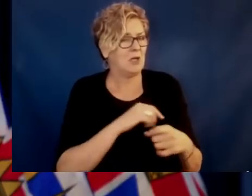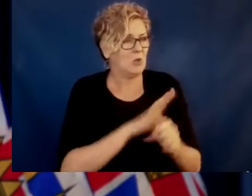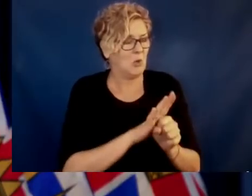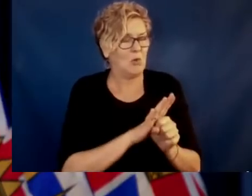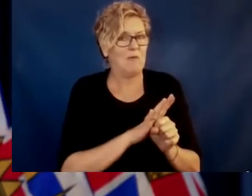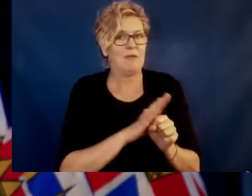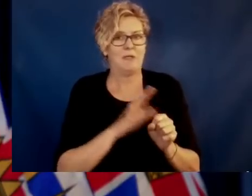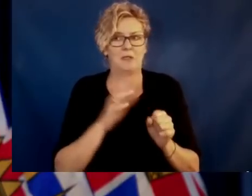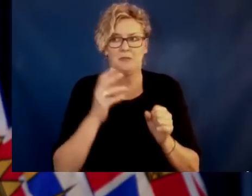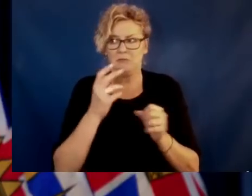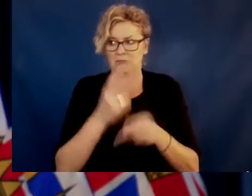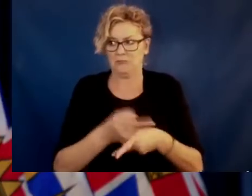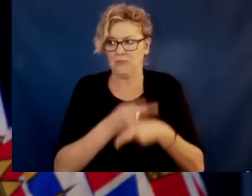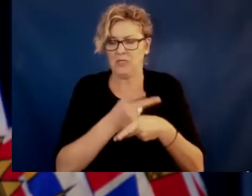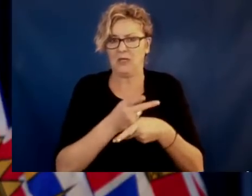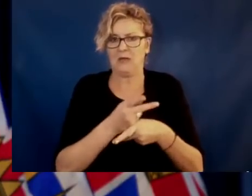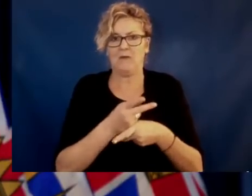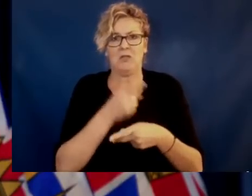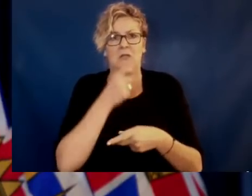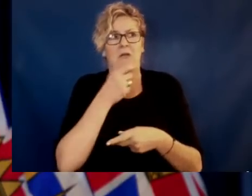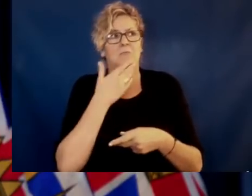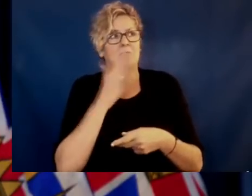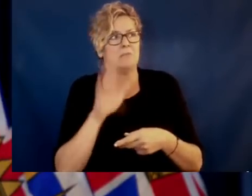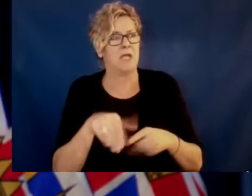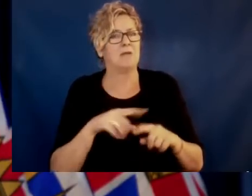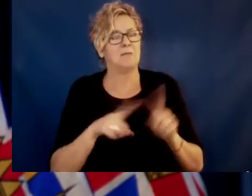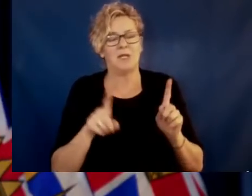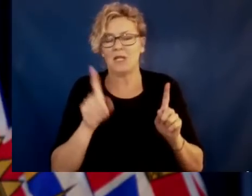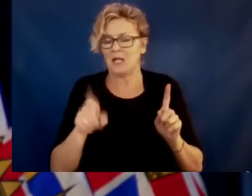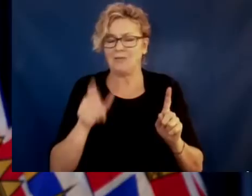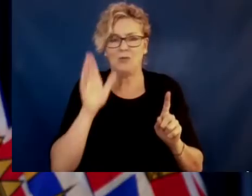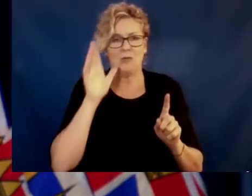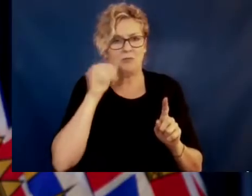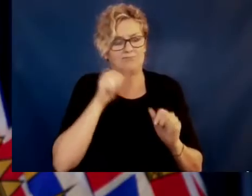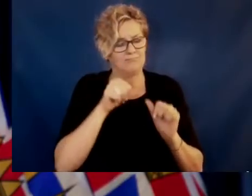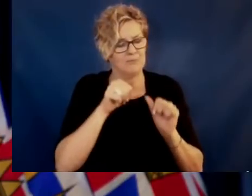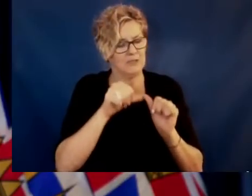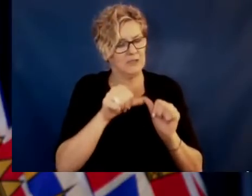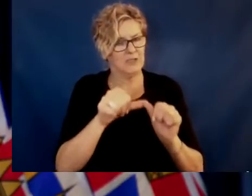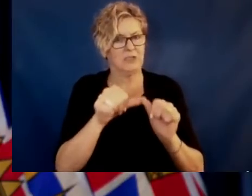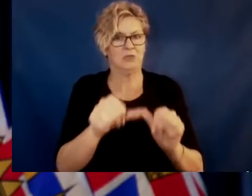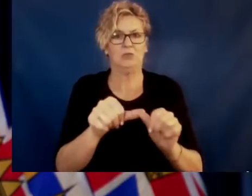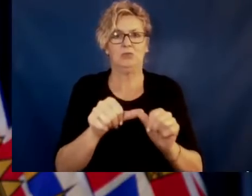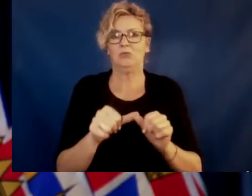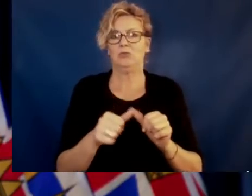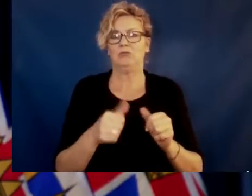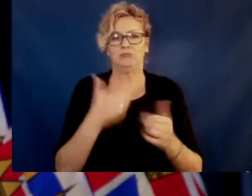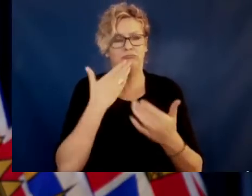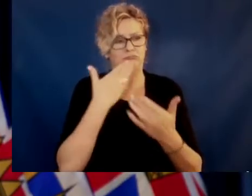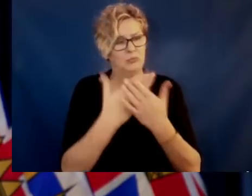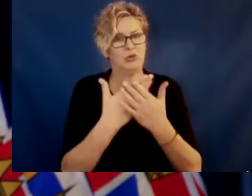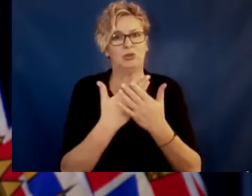sacrifices that each and every one of us is doing every day to keep our community well and going.